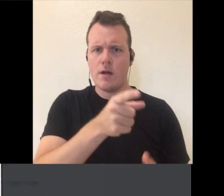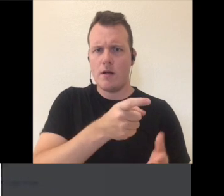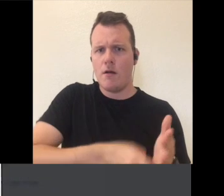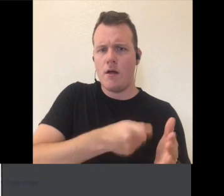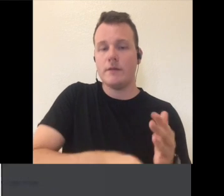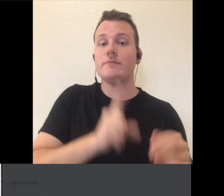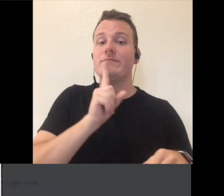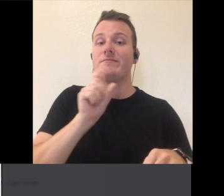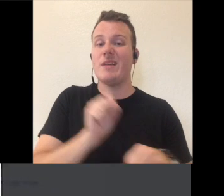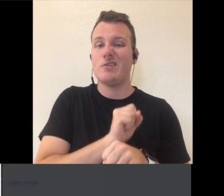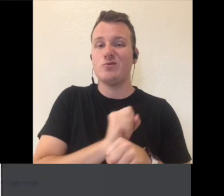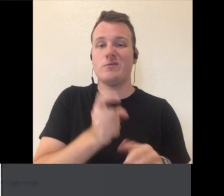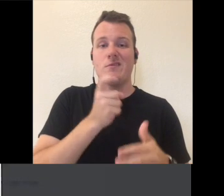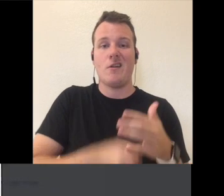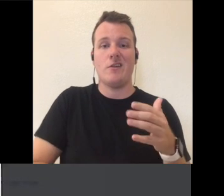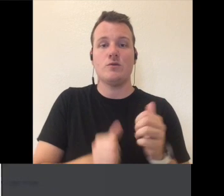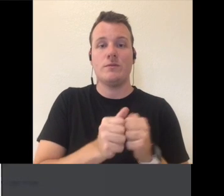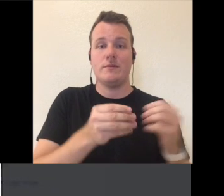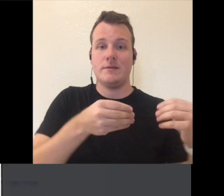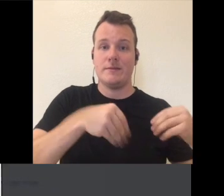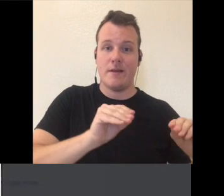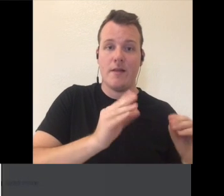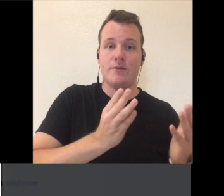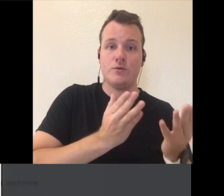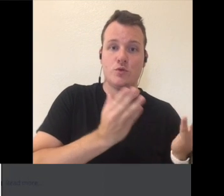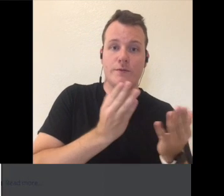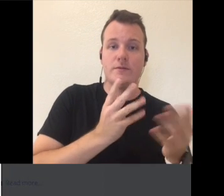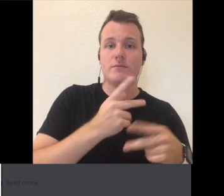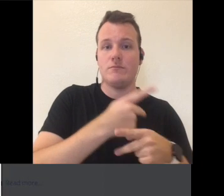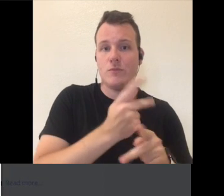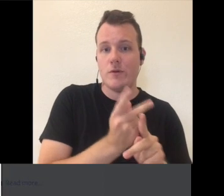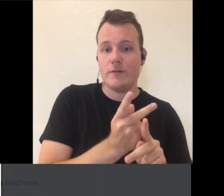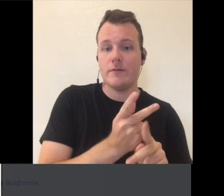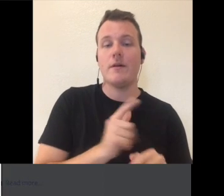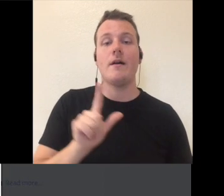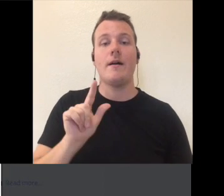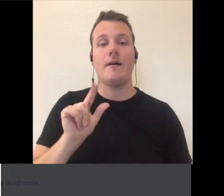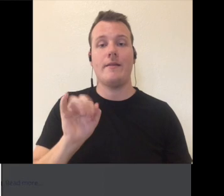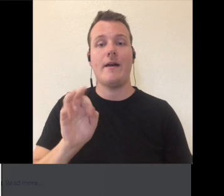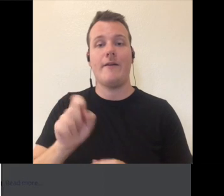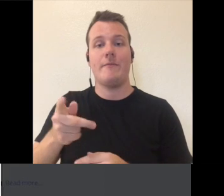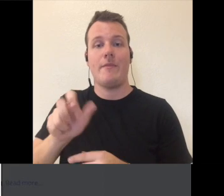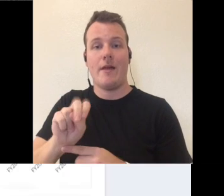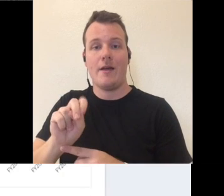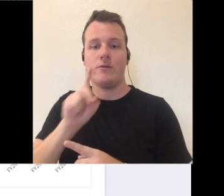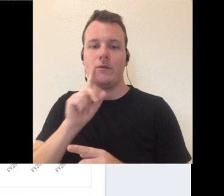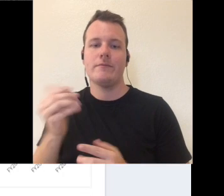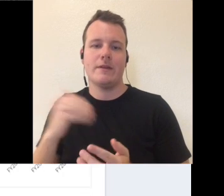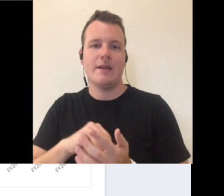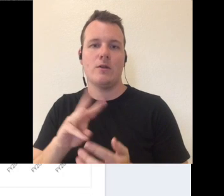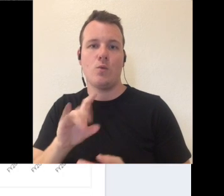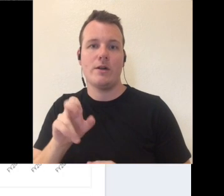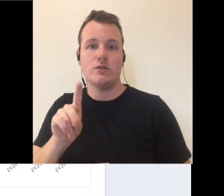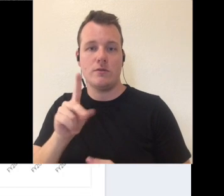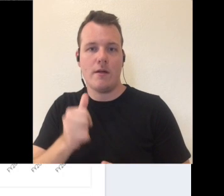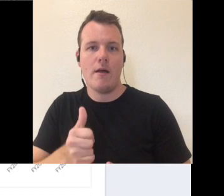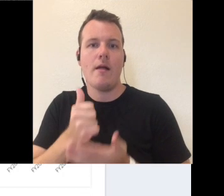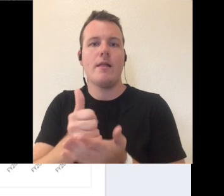involved in selling your service or your product. Live Plan will give you another wizard, and we'll walk you through that whole process including thinking about